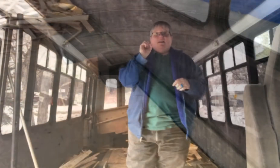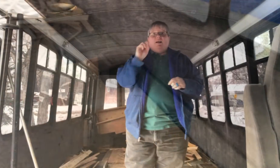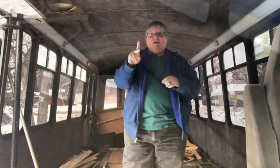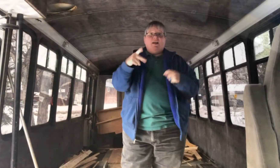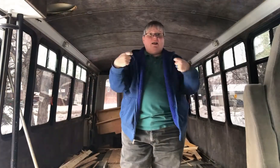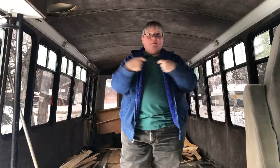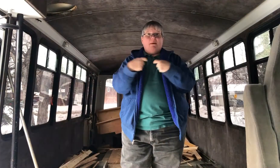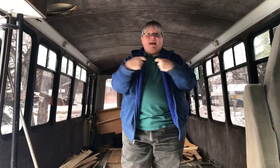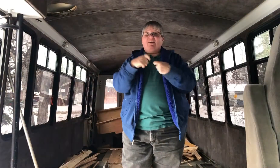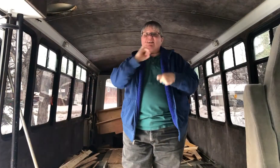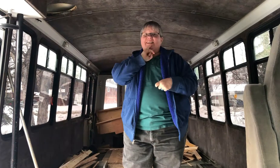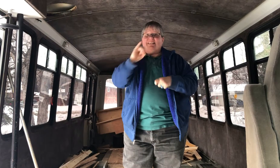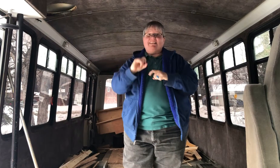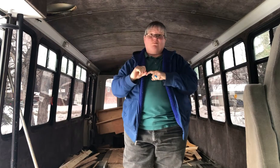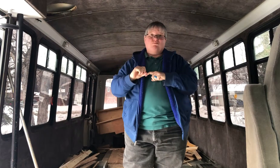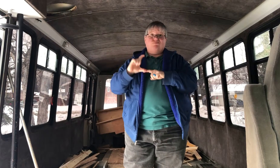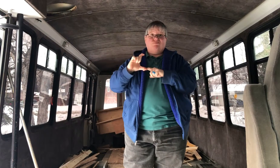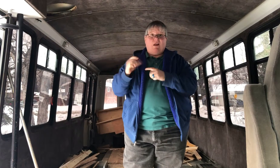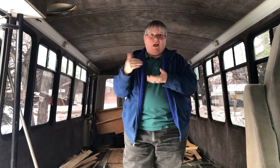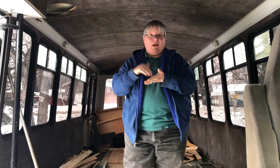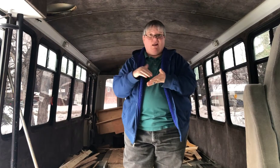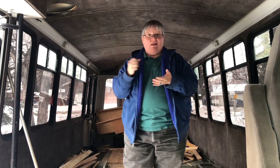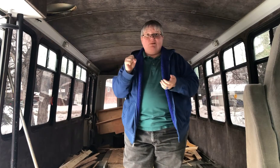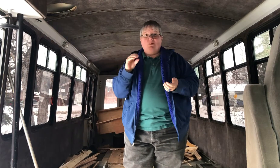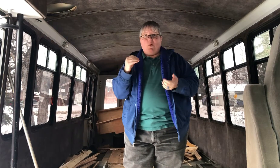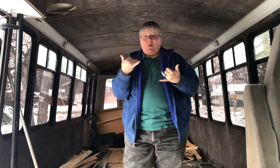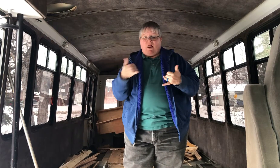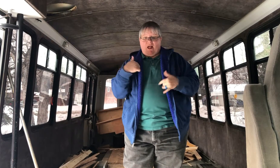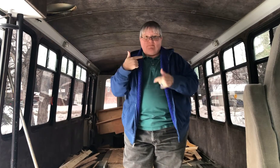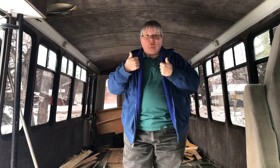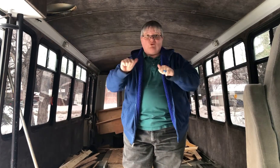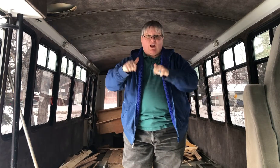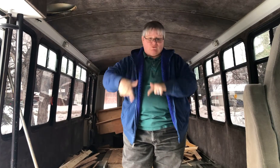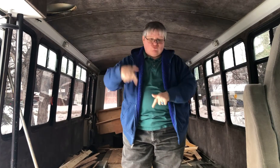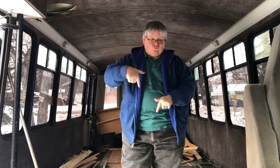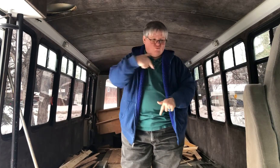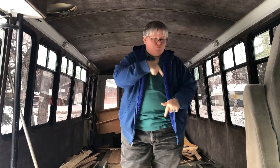Okay battery is recharged again. So I'm going gonna try to get these